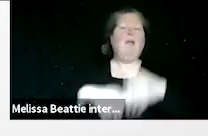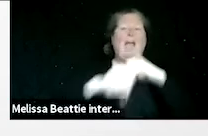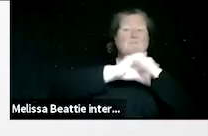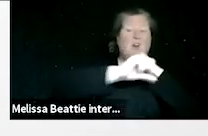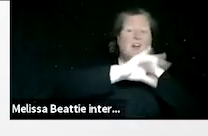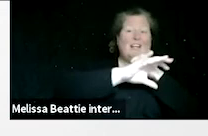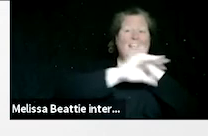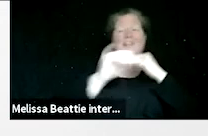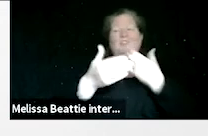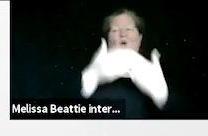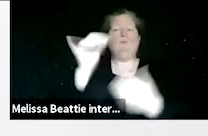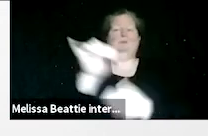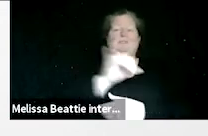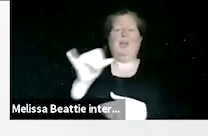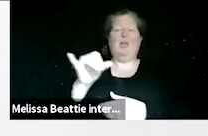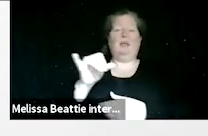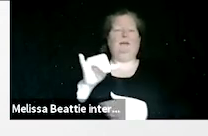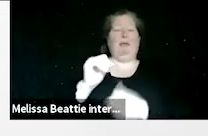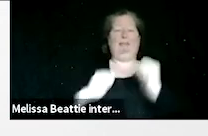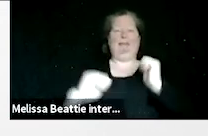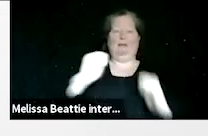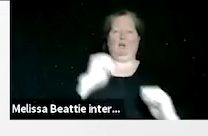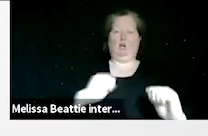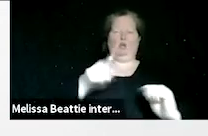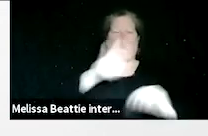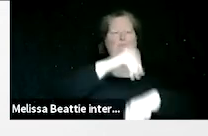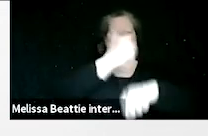Rick Mislan: Right where you're setting the environment and you're you're putting it out there